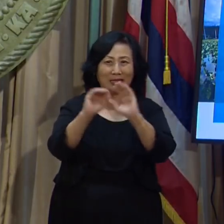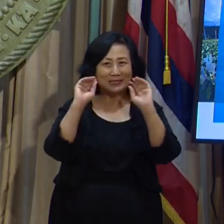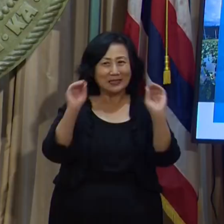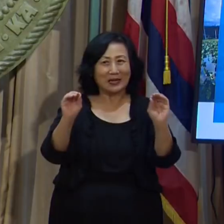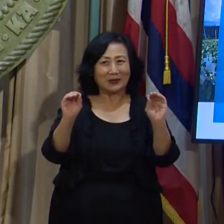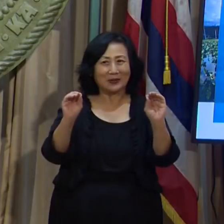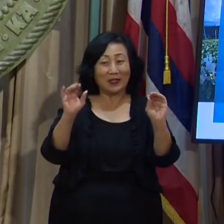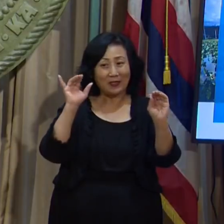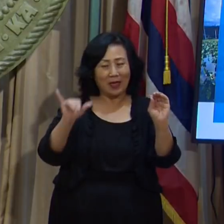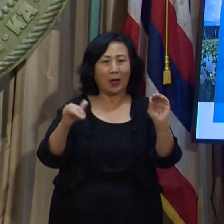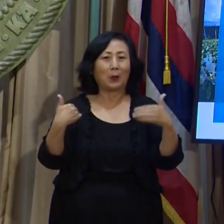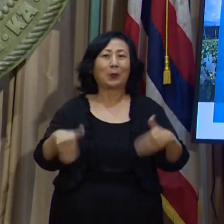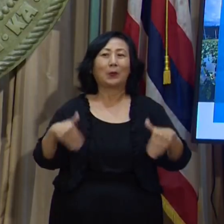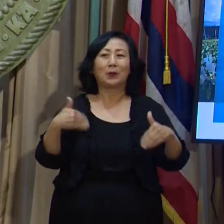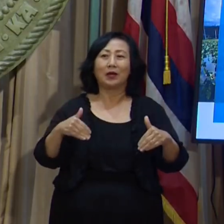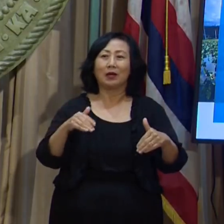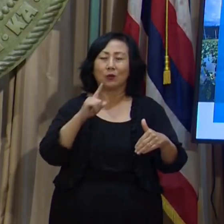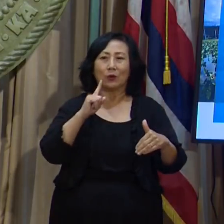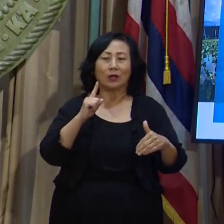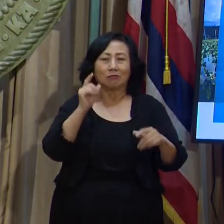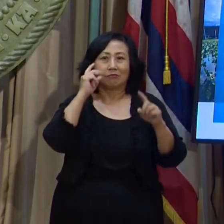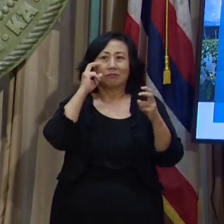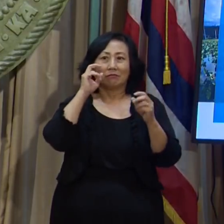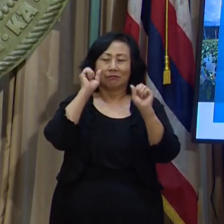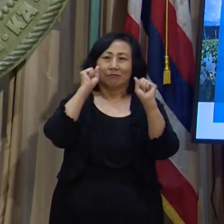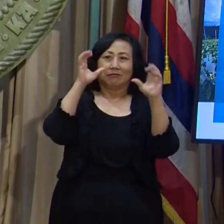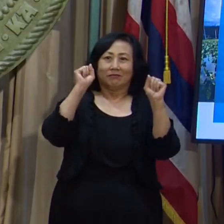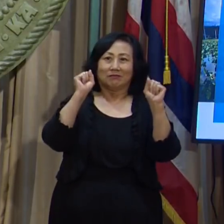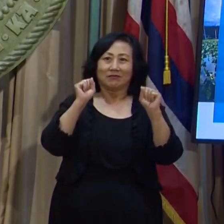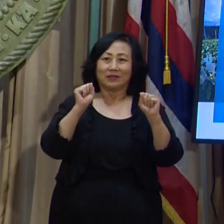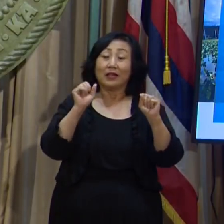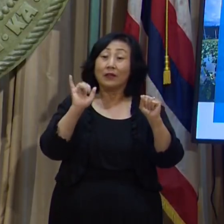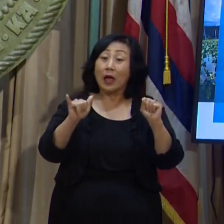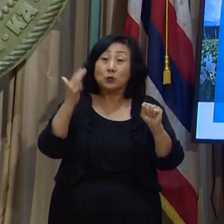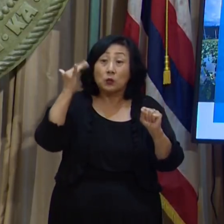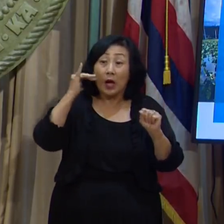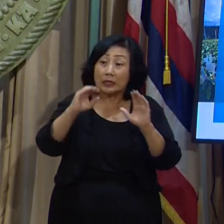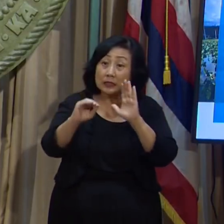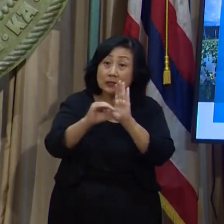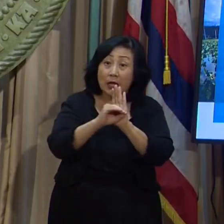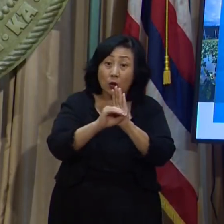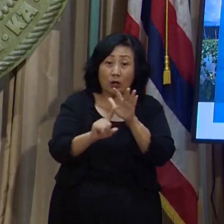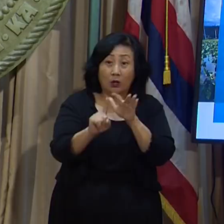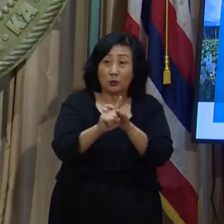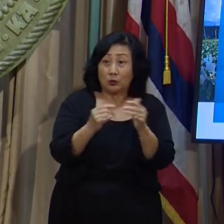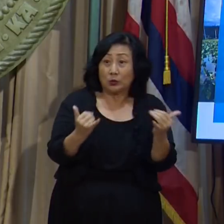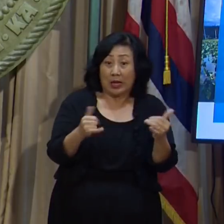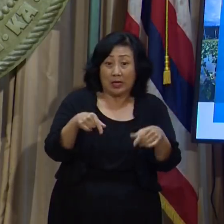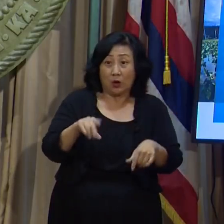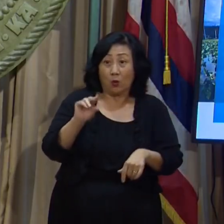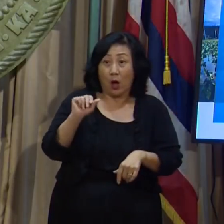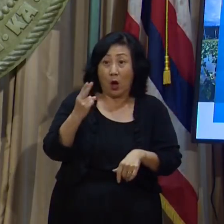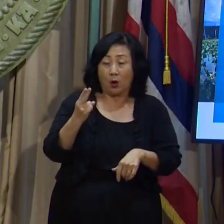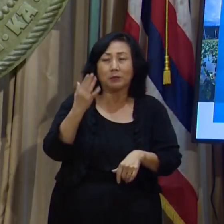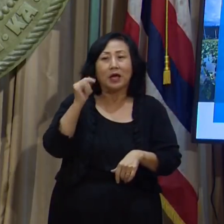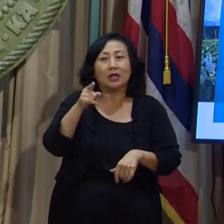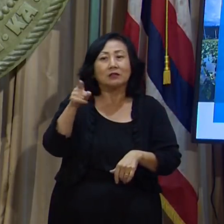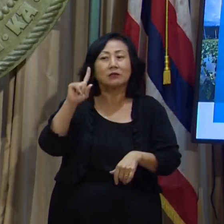THE BIG NEWS IS, WE HAVE HAD ZERO CASES ON A OAHU TODAY. WHICH IS SOMETHING TO BE ASTOUNDED BY.